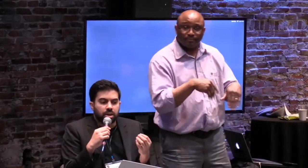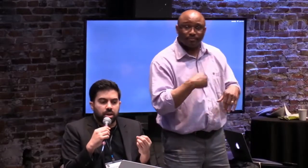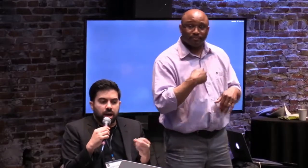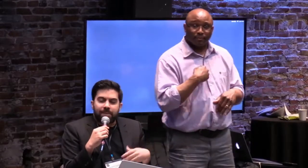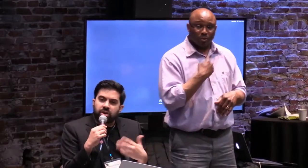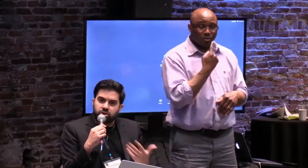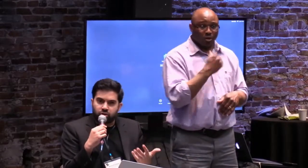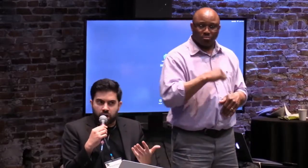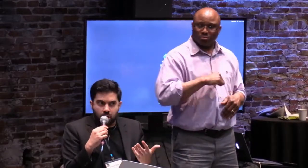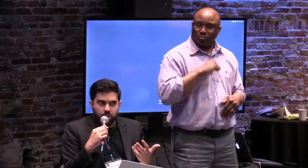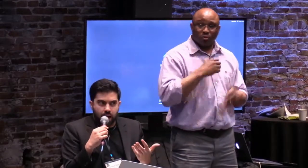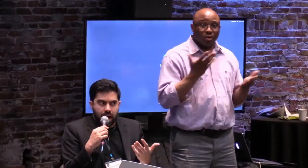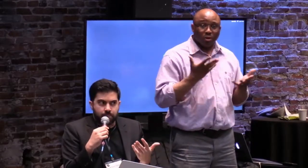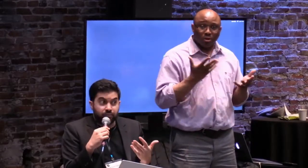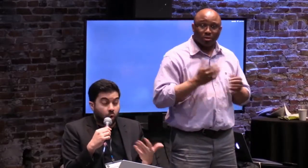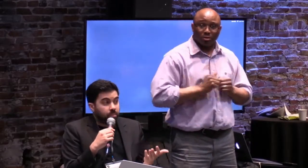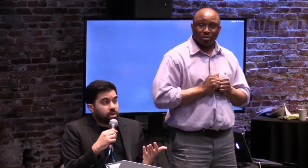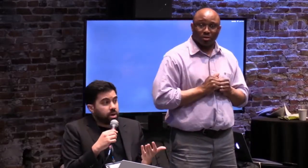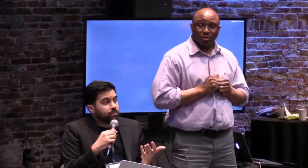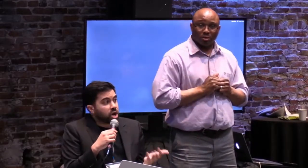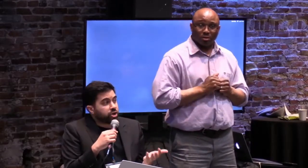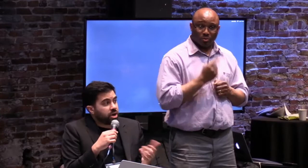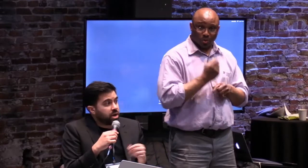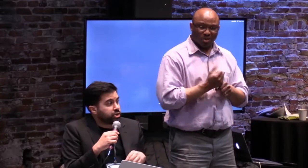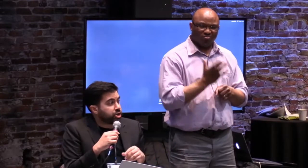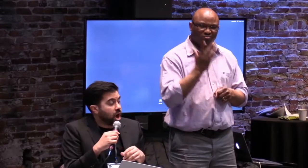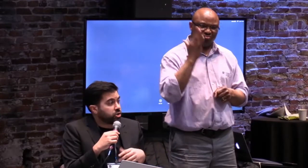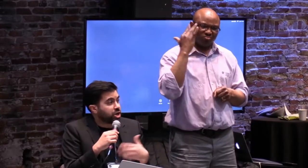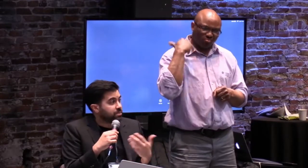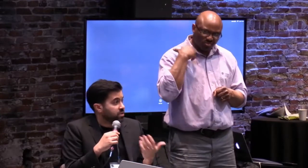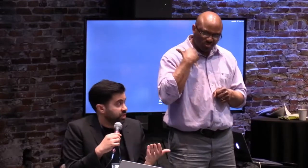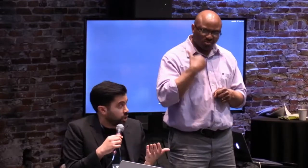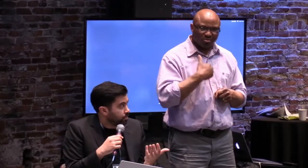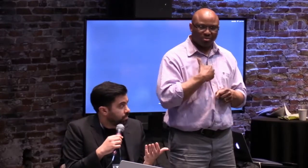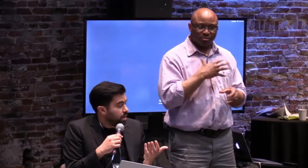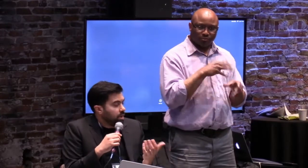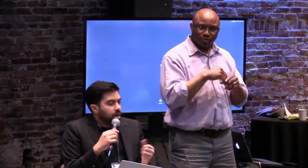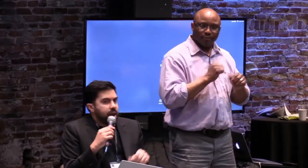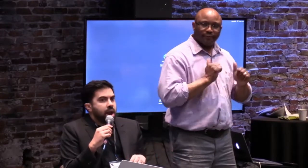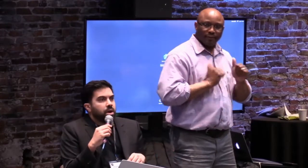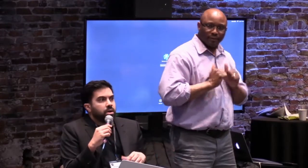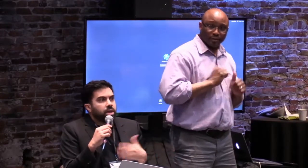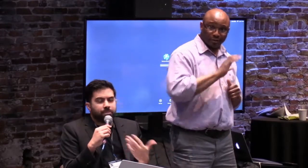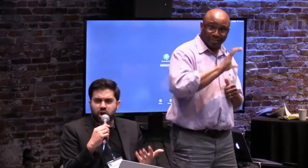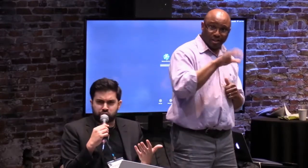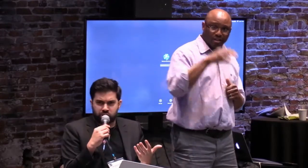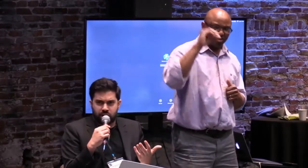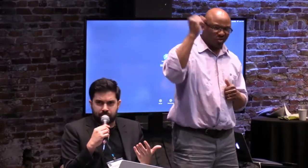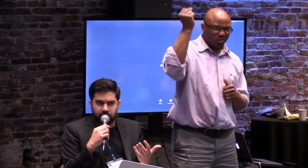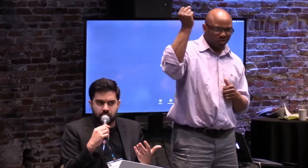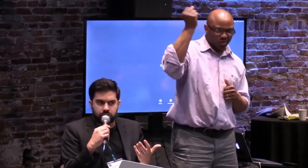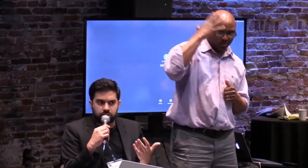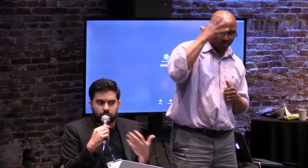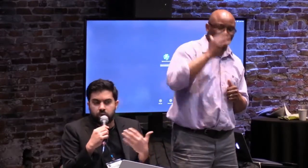about a year ago, I performed in a production at Chicago Shakespeare Theater, and in that production, I played someone